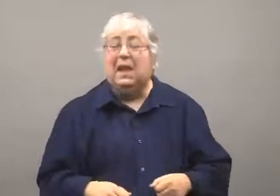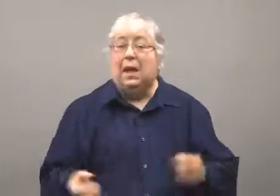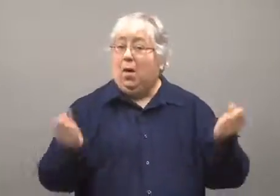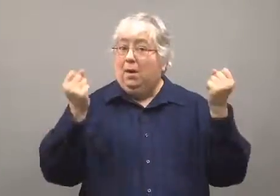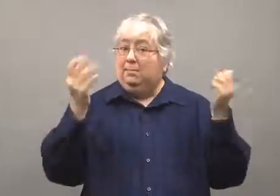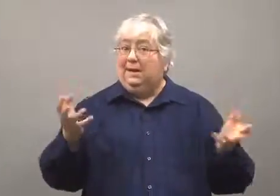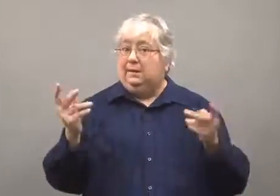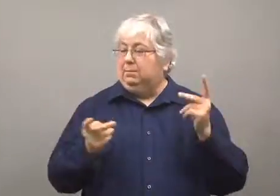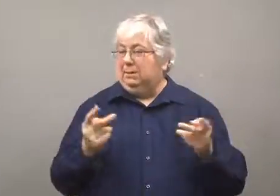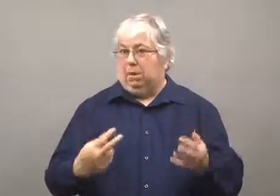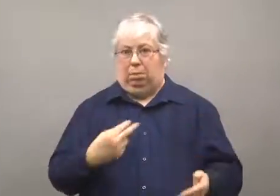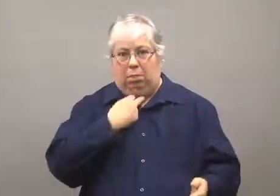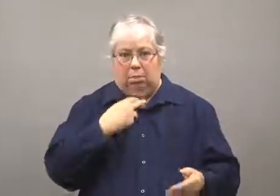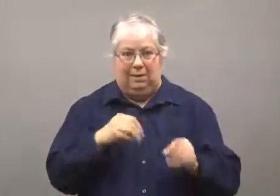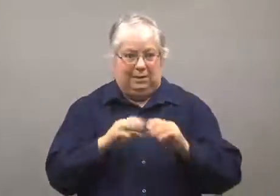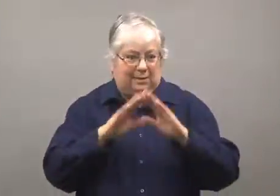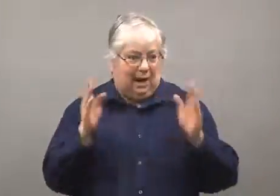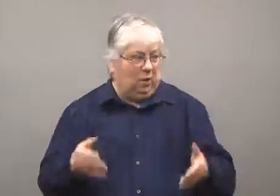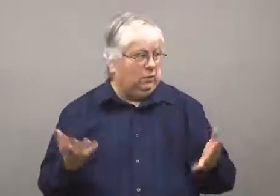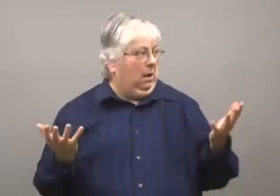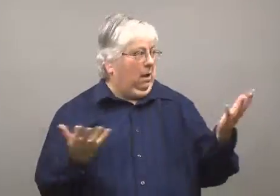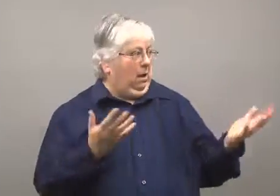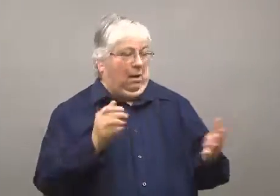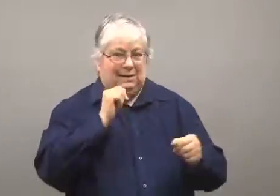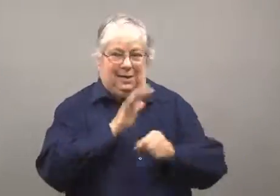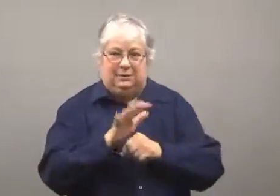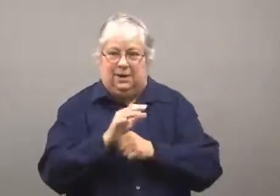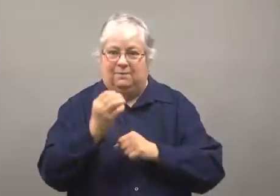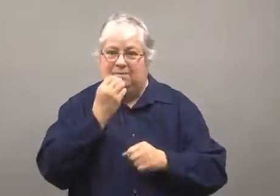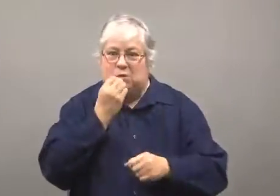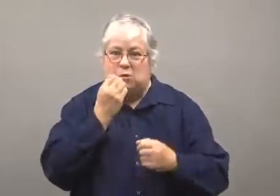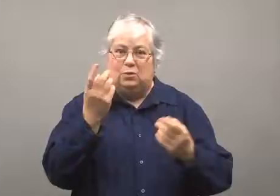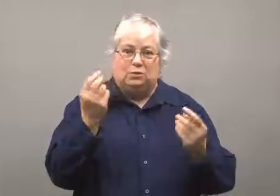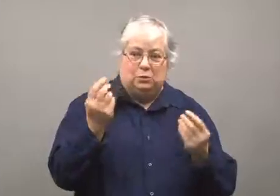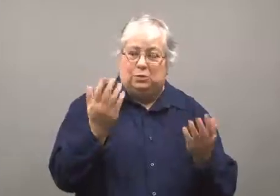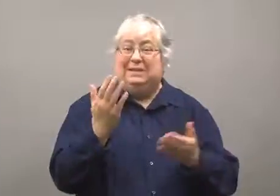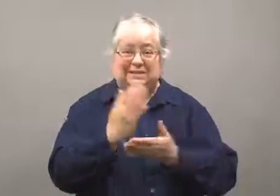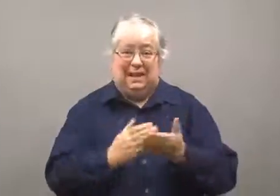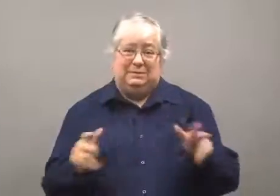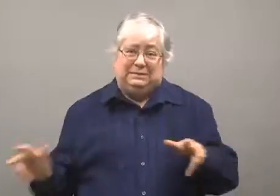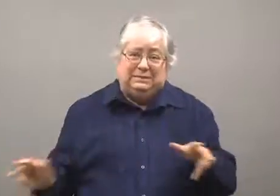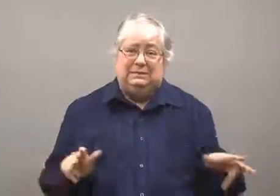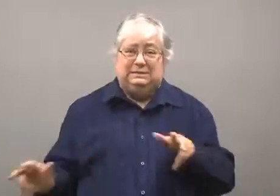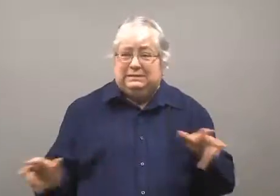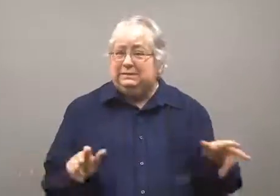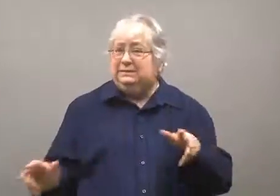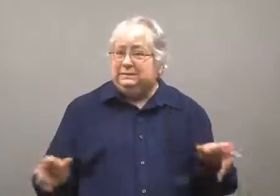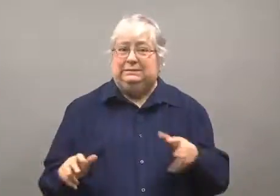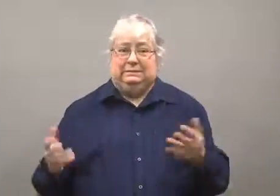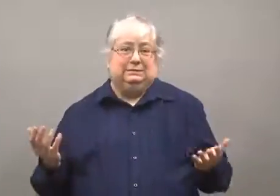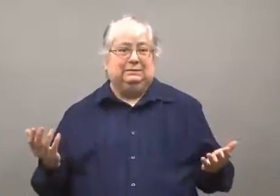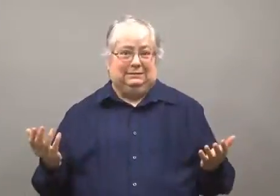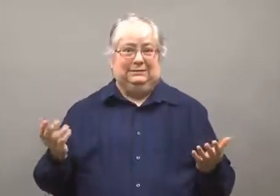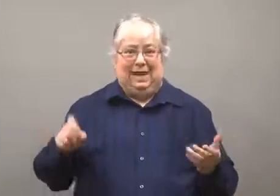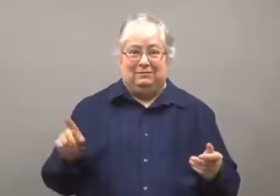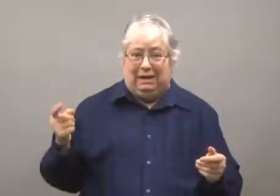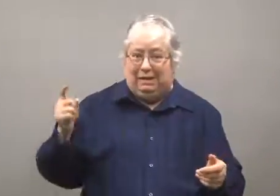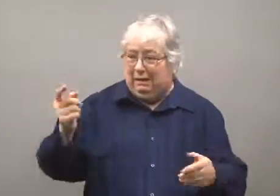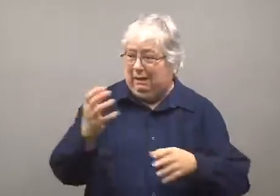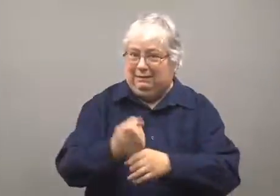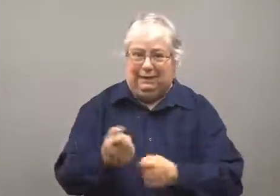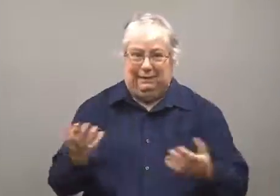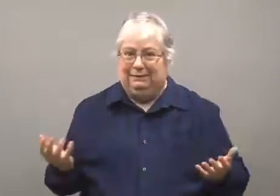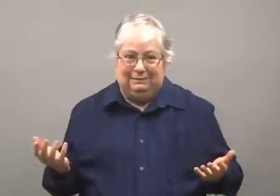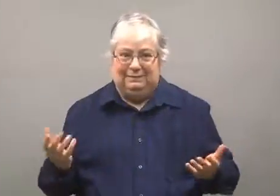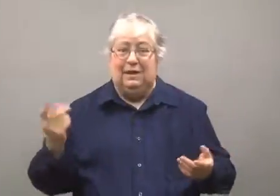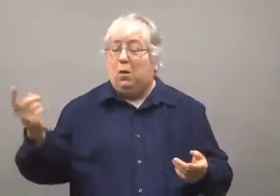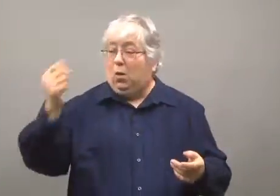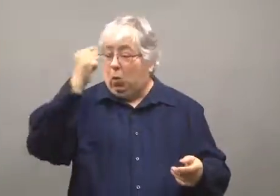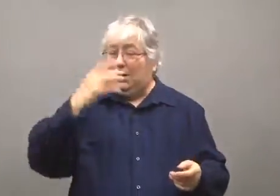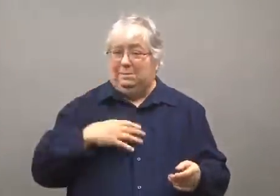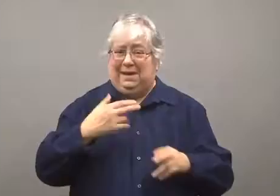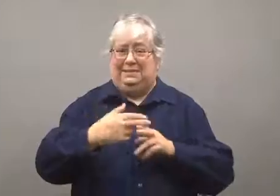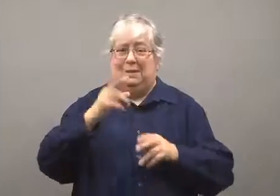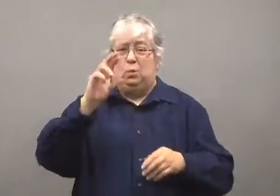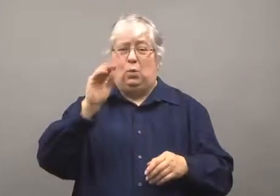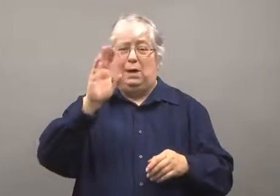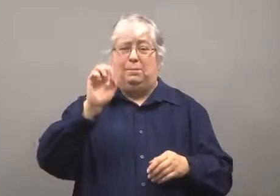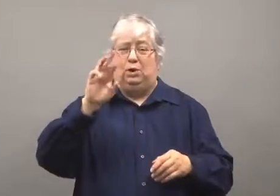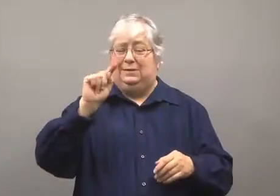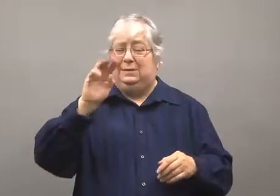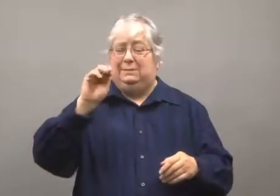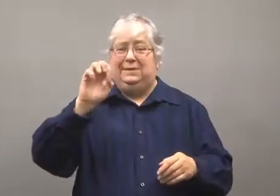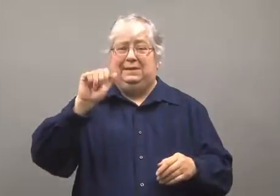A lot of people were stuck in their homes and didn't have enough food.